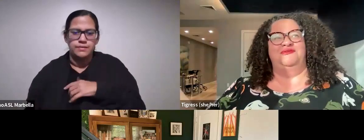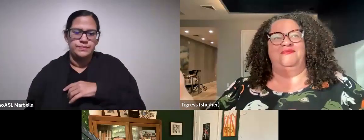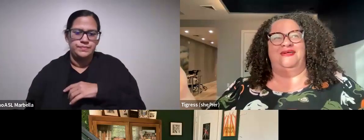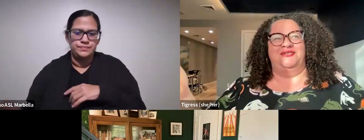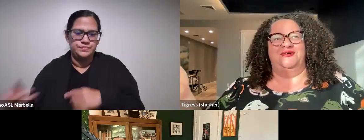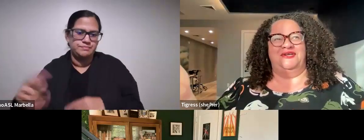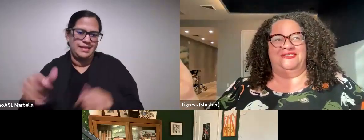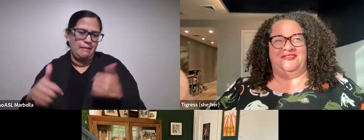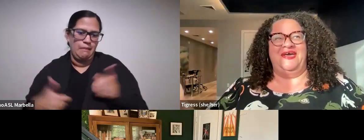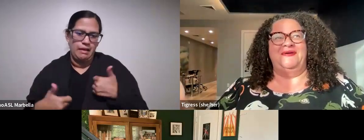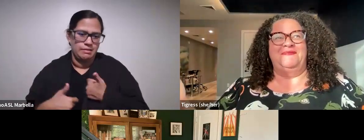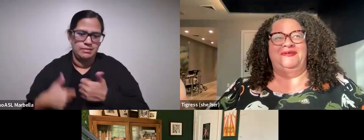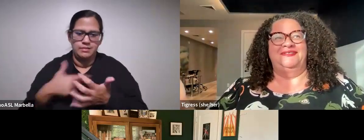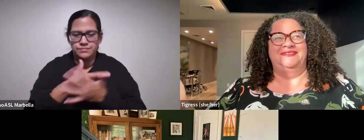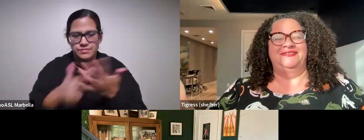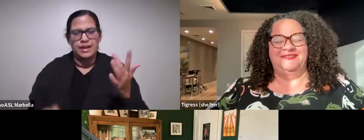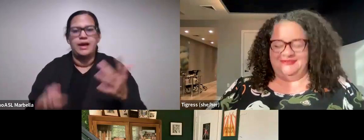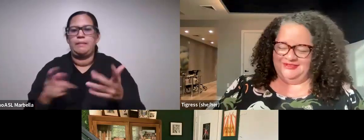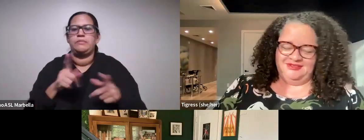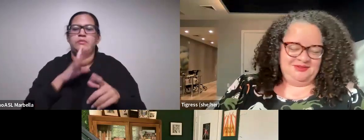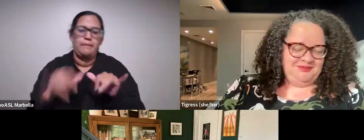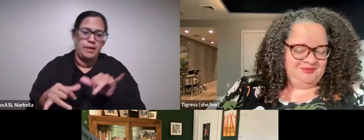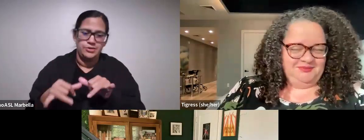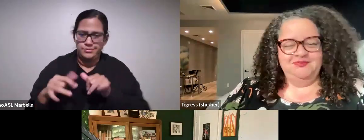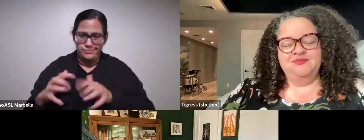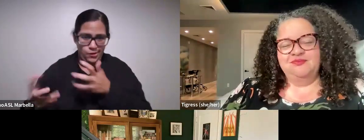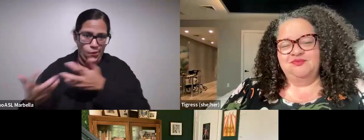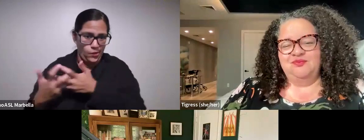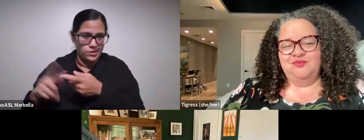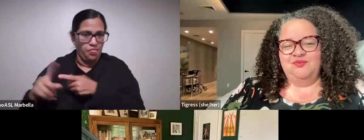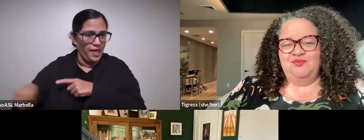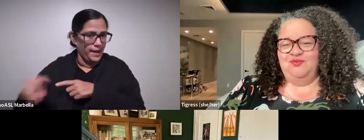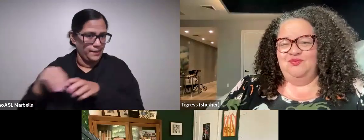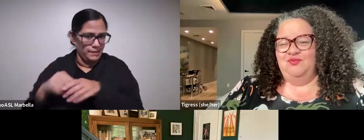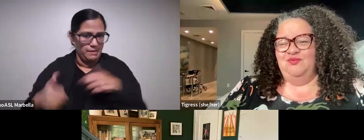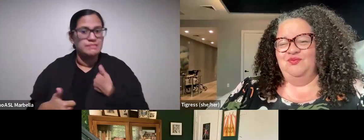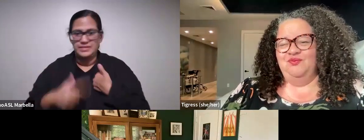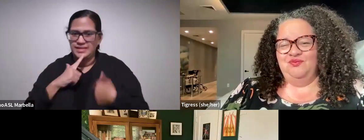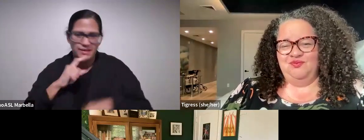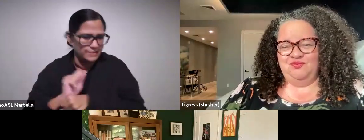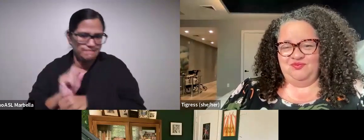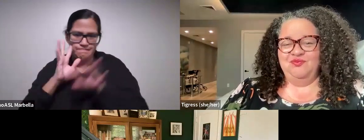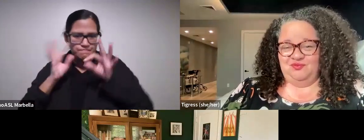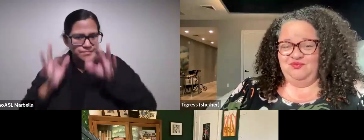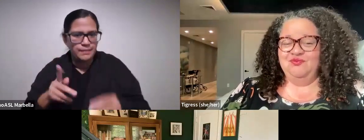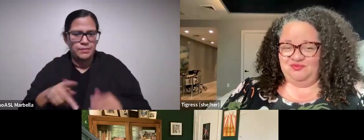Should be measured according to them. Right? Absolutely. Absolutely. And we should definitely determine people's access to healthcare based on that